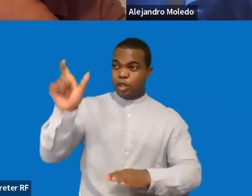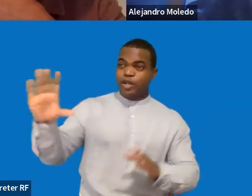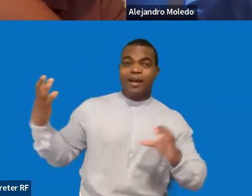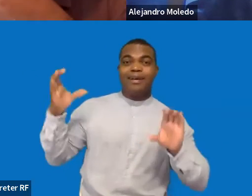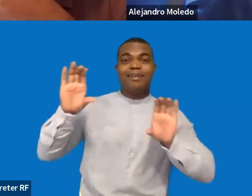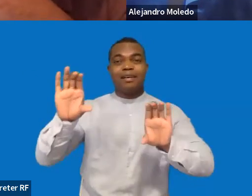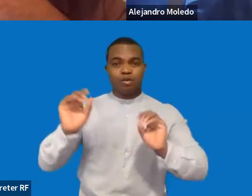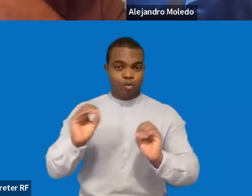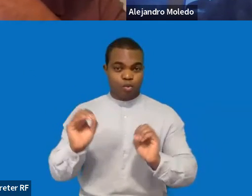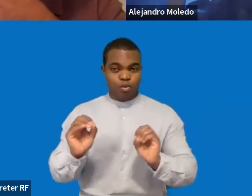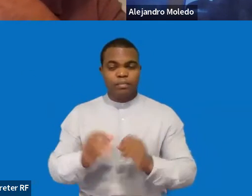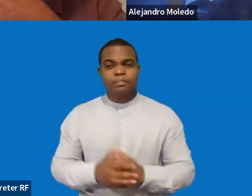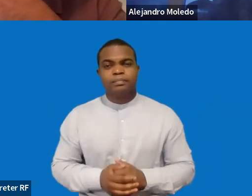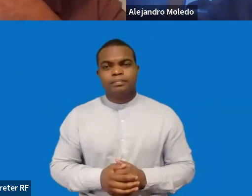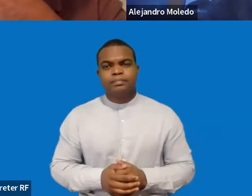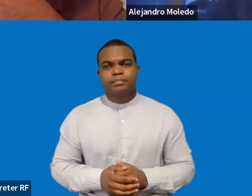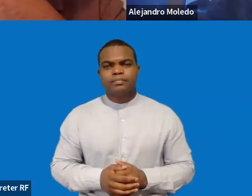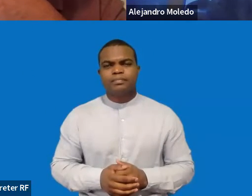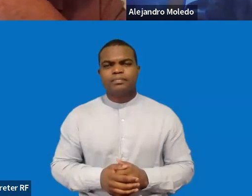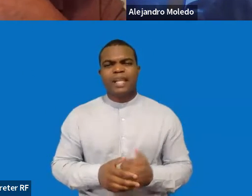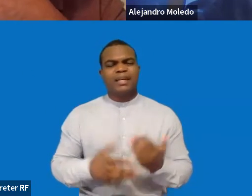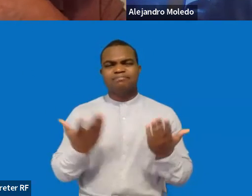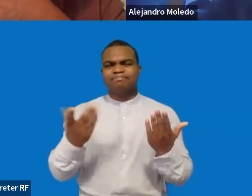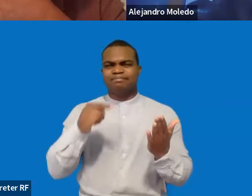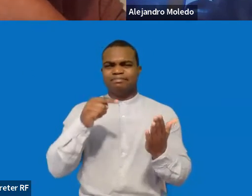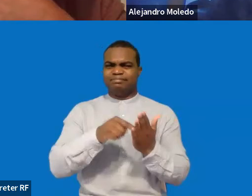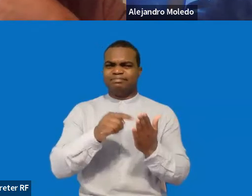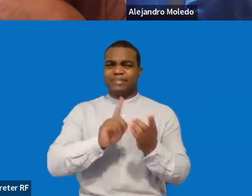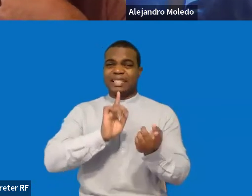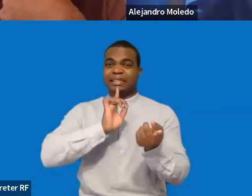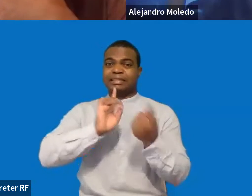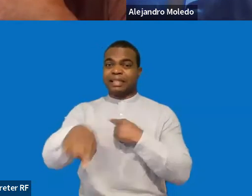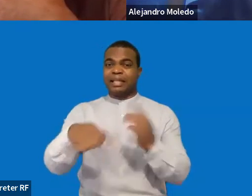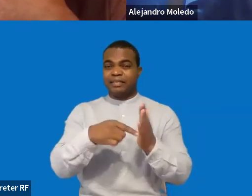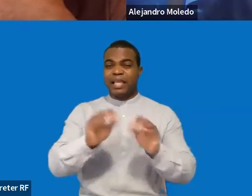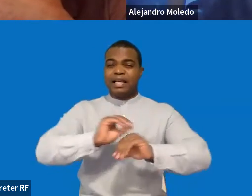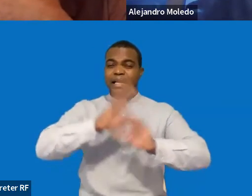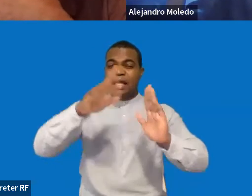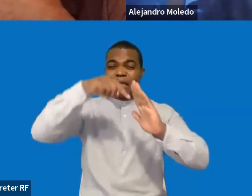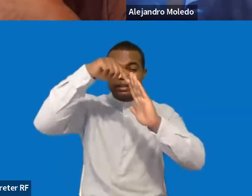that I mentioned before. They are called implementing and delegated acts.